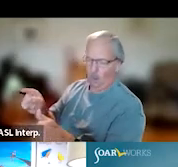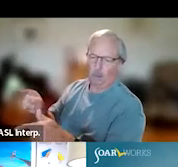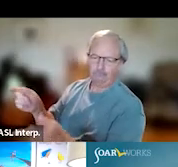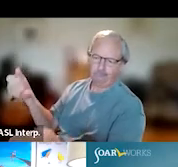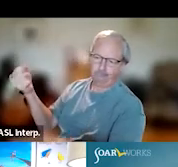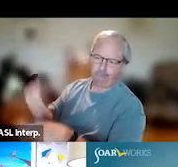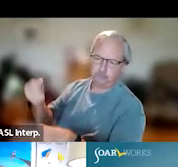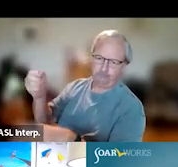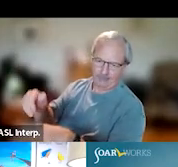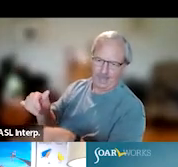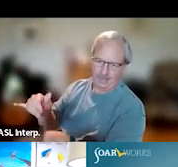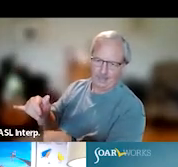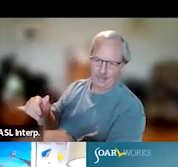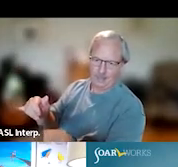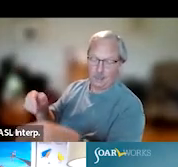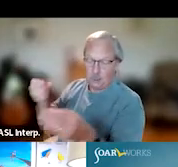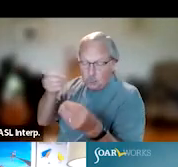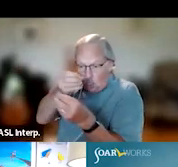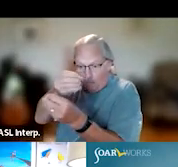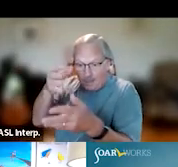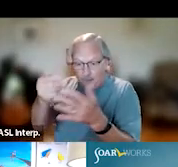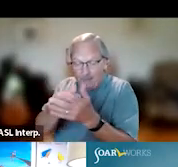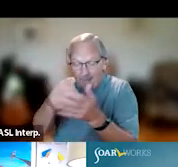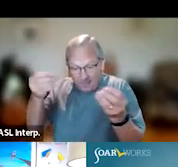So our message about the information and resources